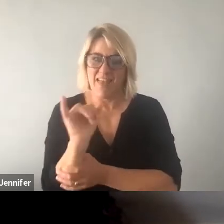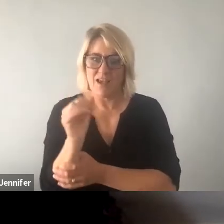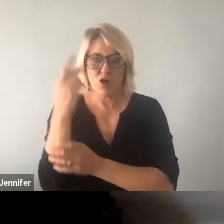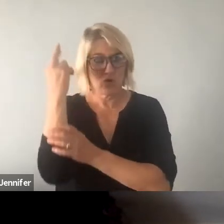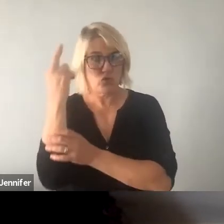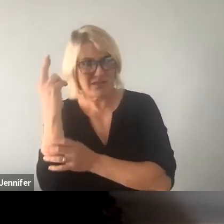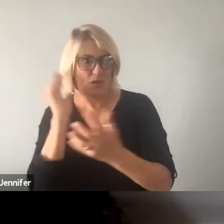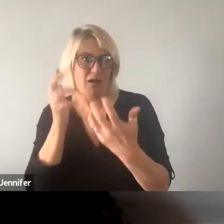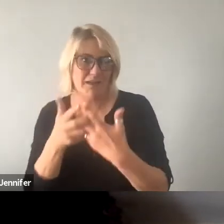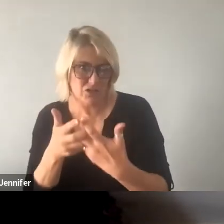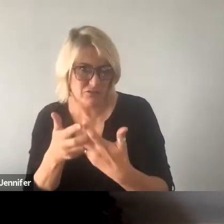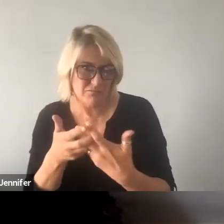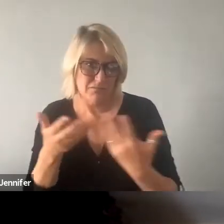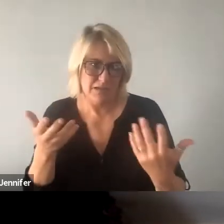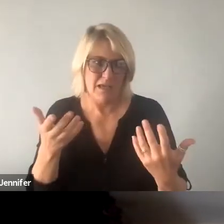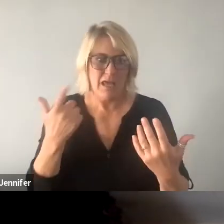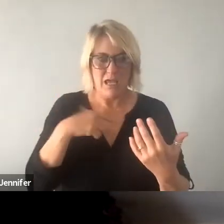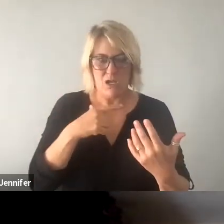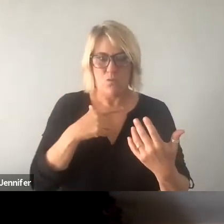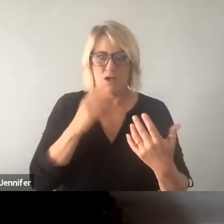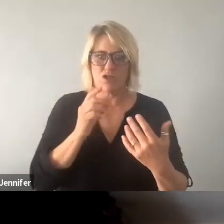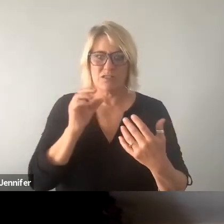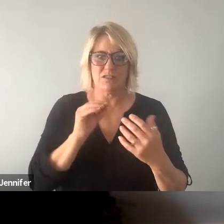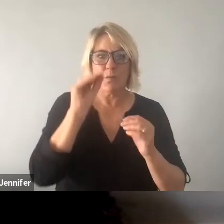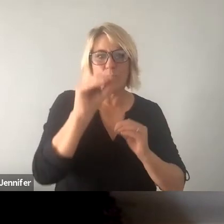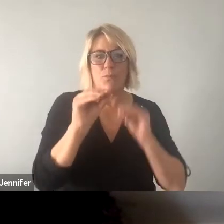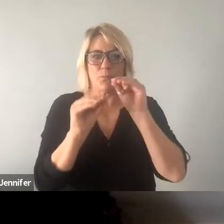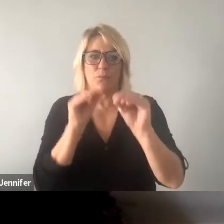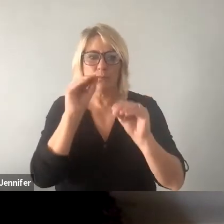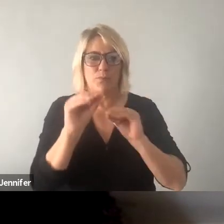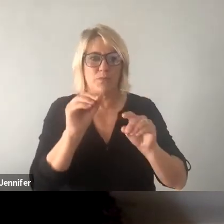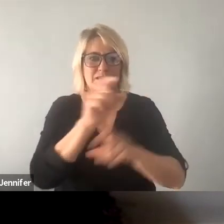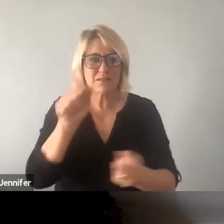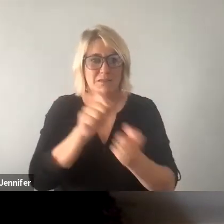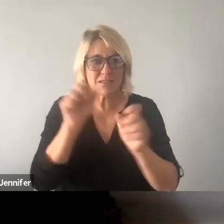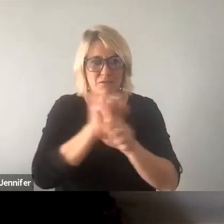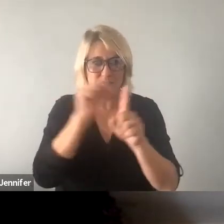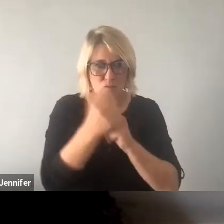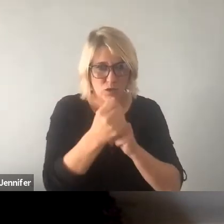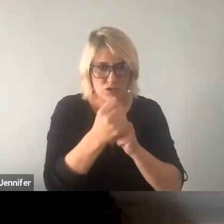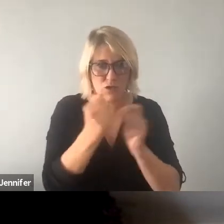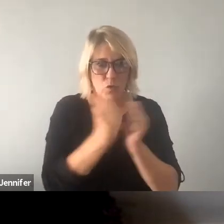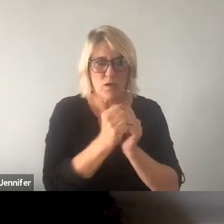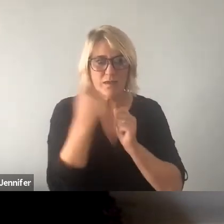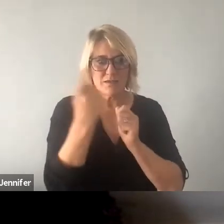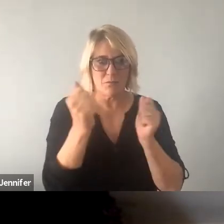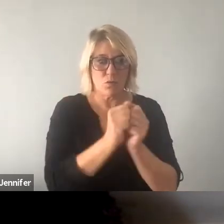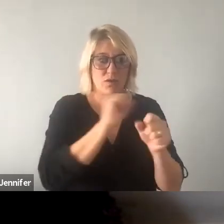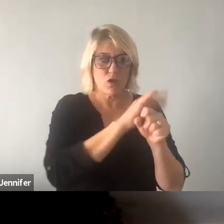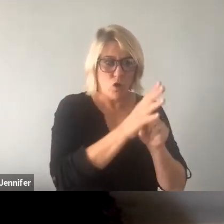presentation, the essential components and concepts of the ADA like reasonable accommodation and we're just plugging